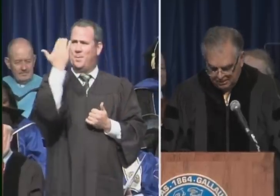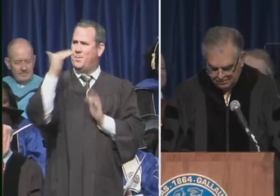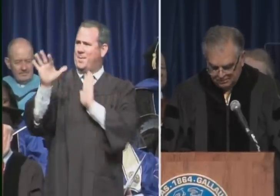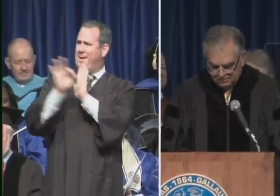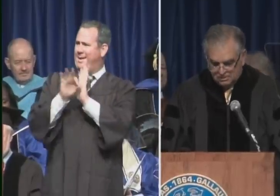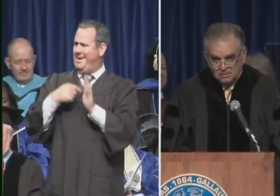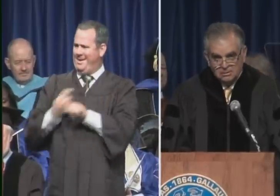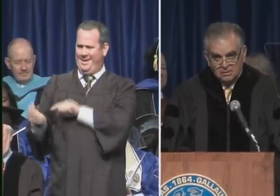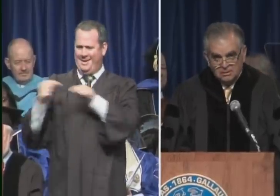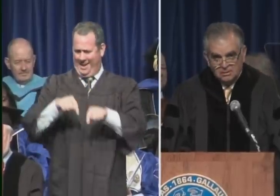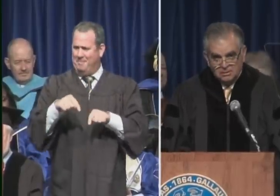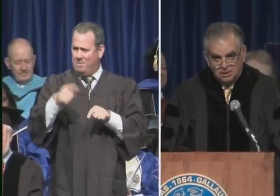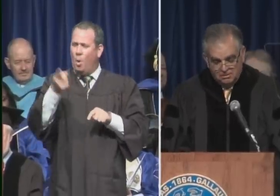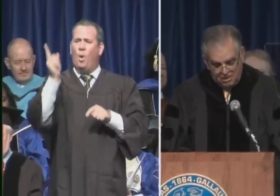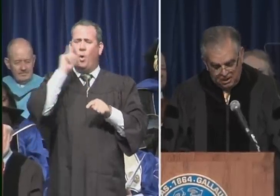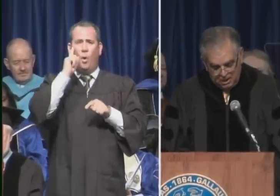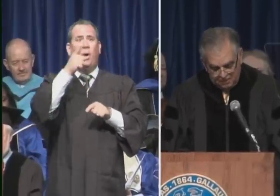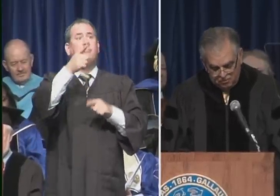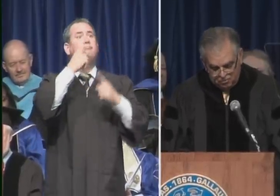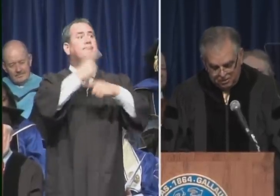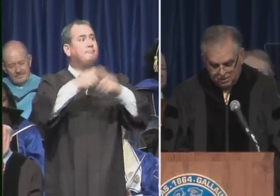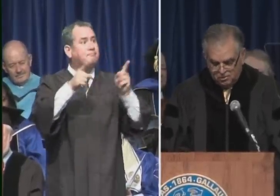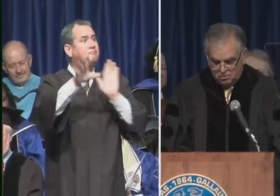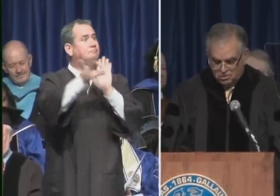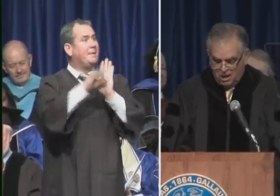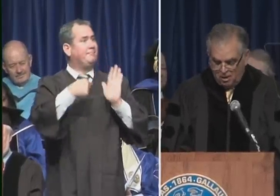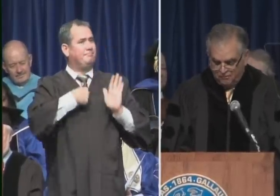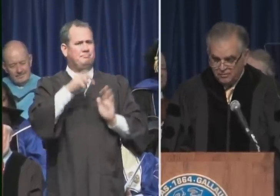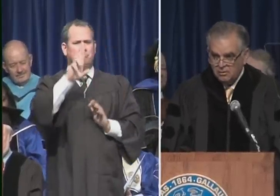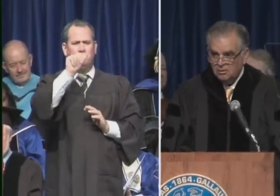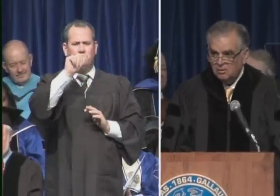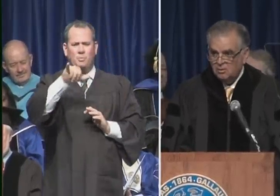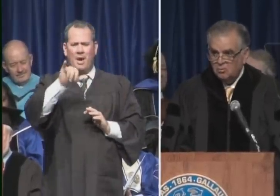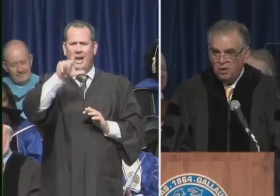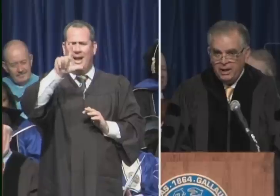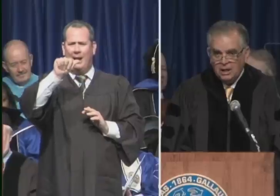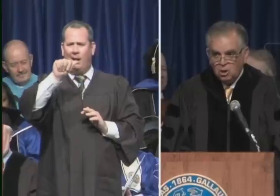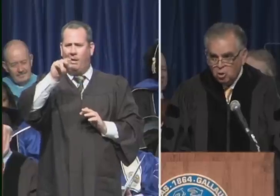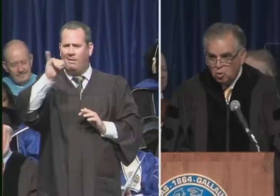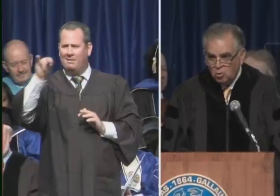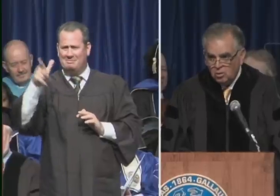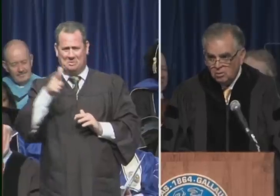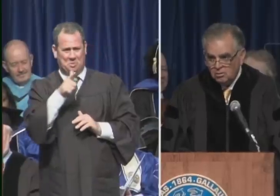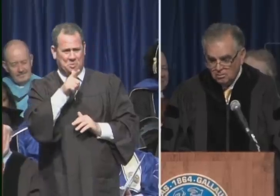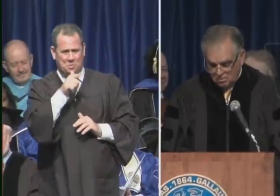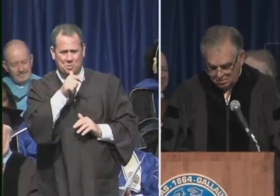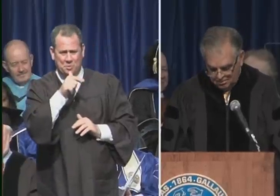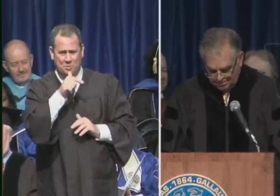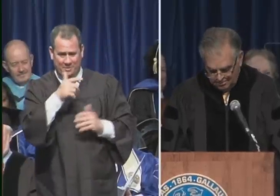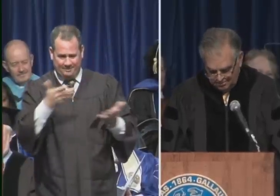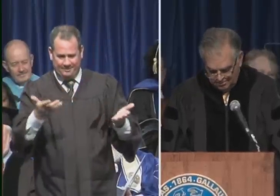did many of you think to yourself: Ray la who?